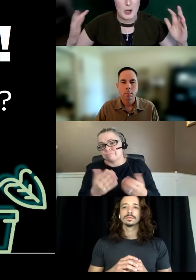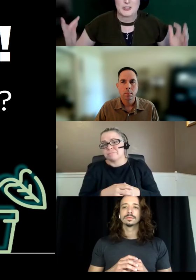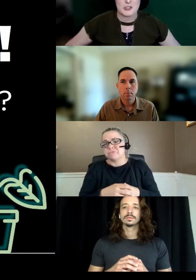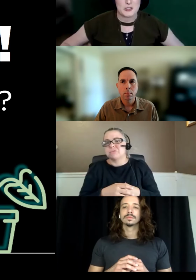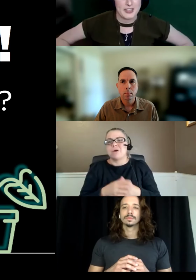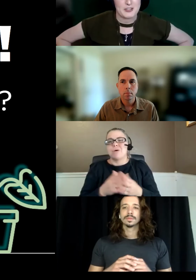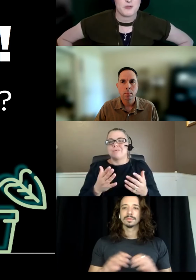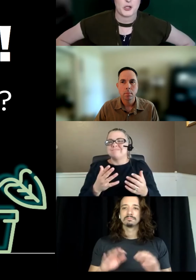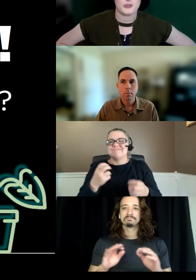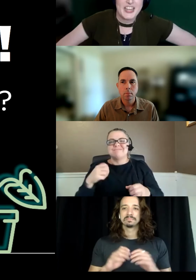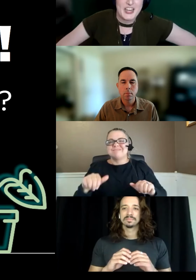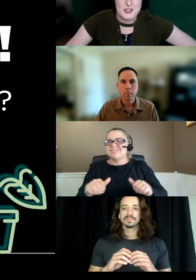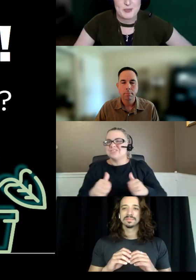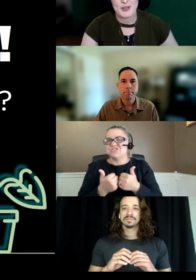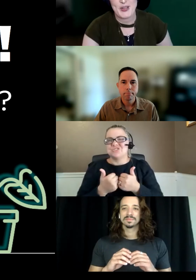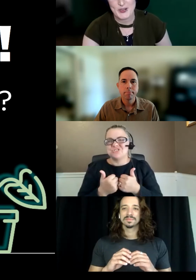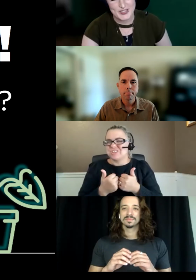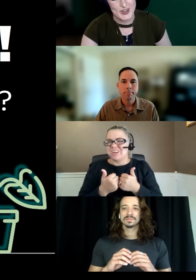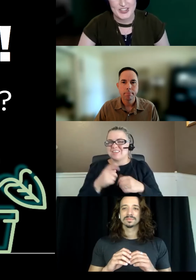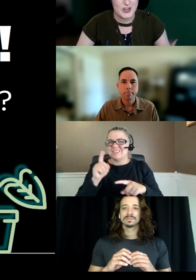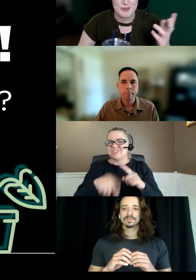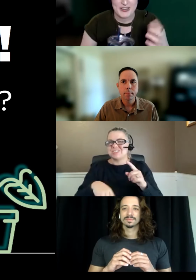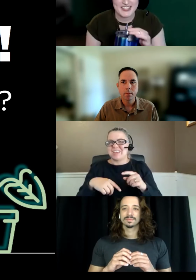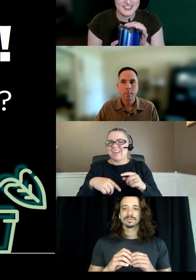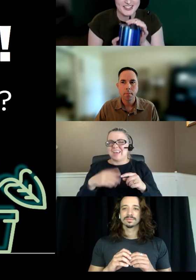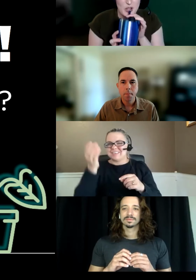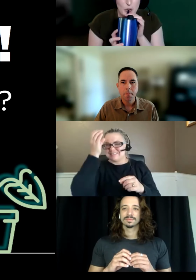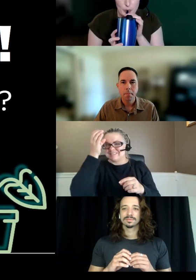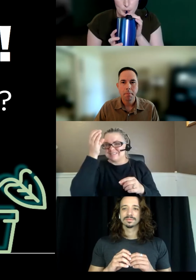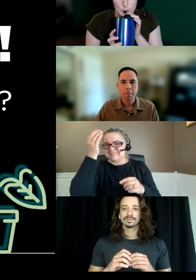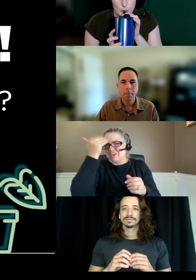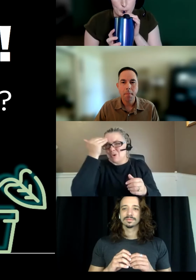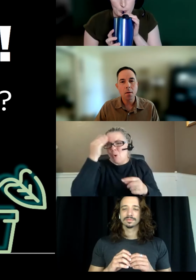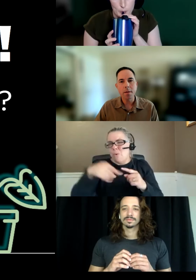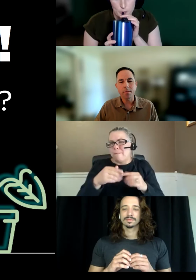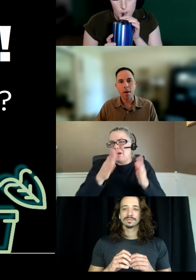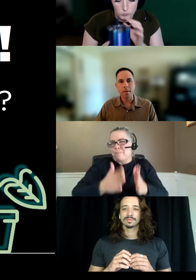hard to just kind of give generalizations about those. Sorry I tried my best. [Rob]: No, that's